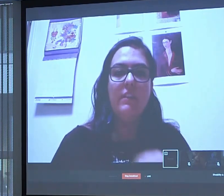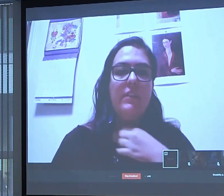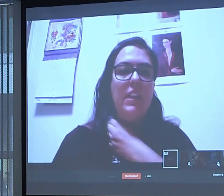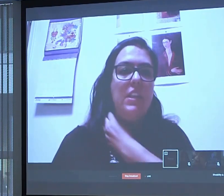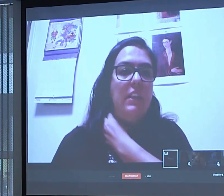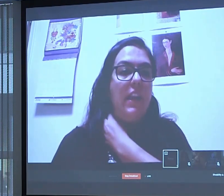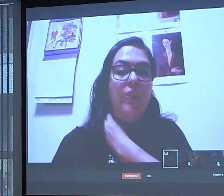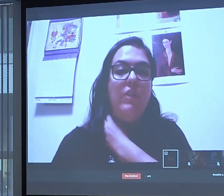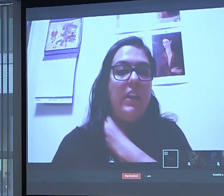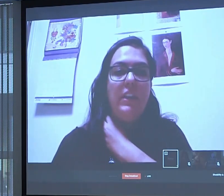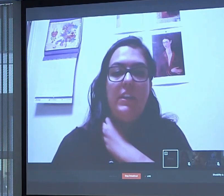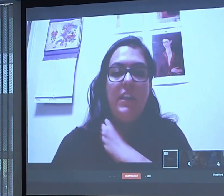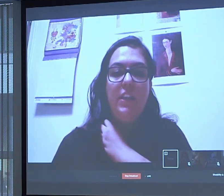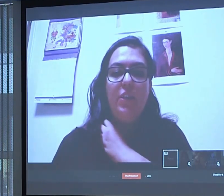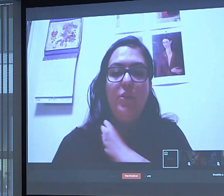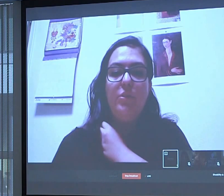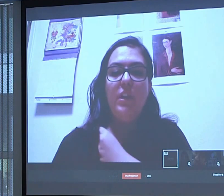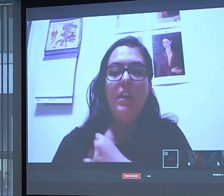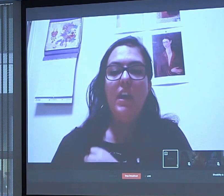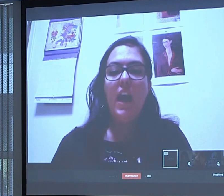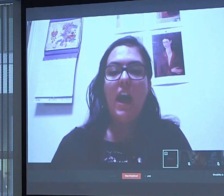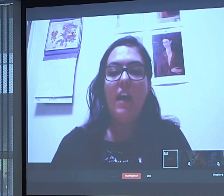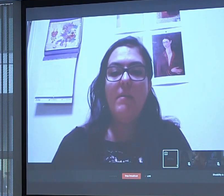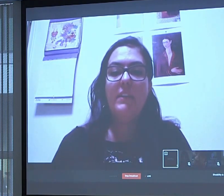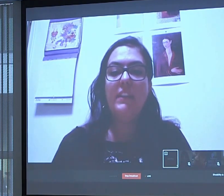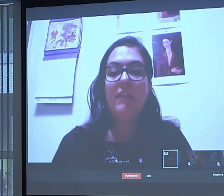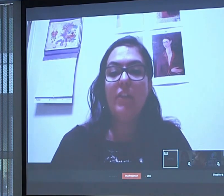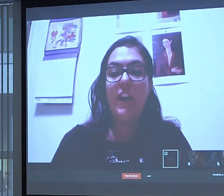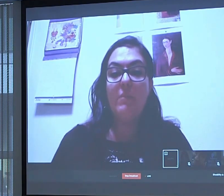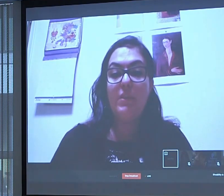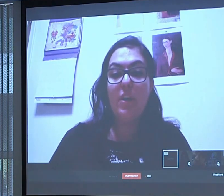that I put in yields at the level I was going through.